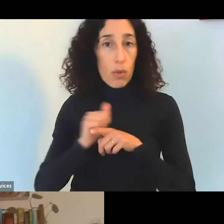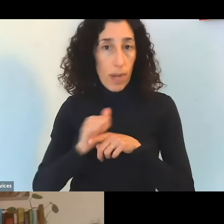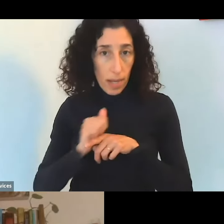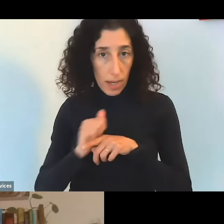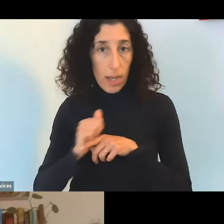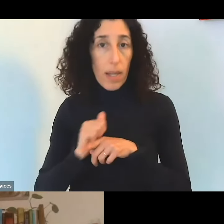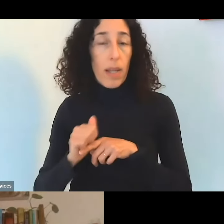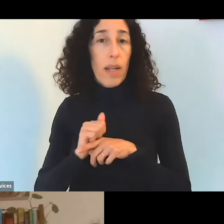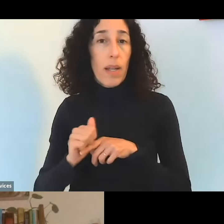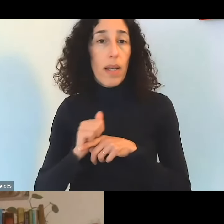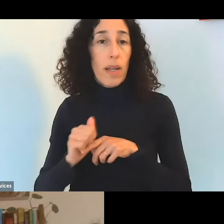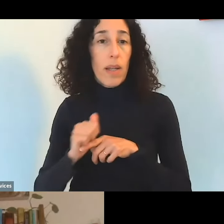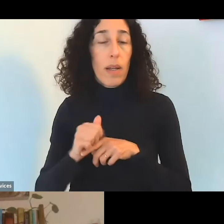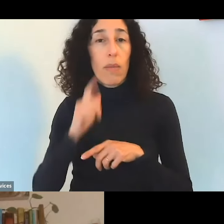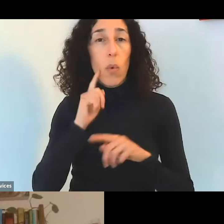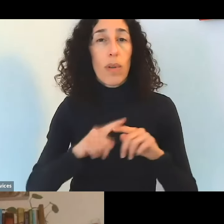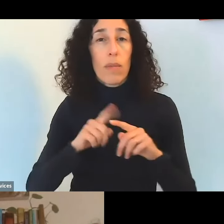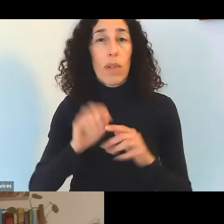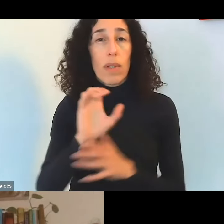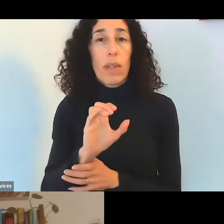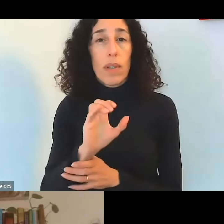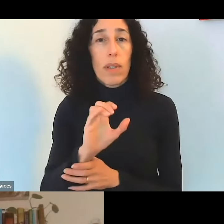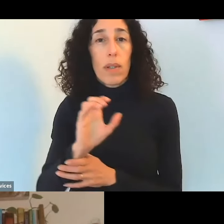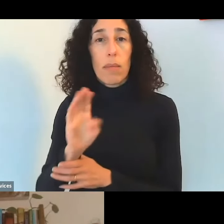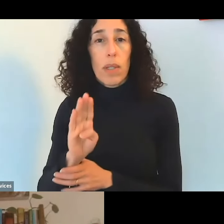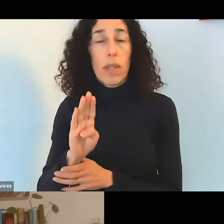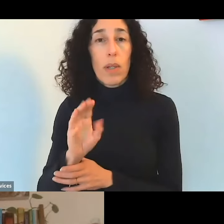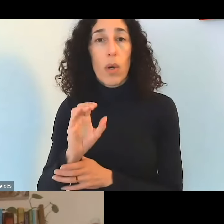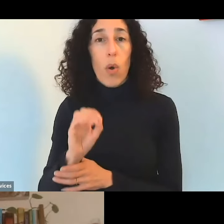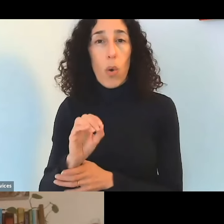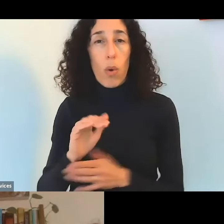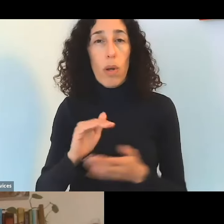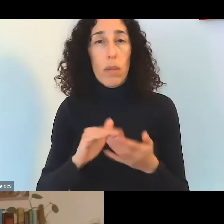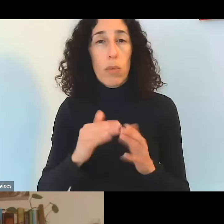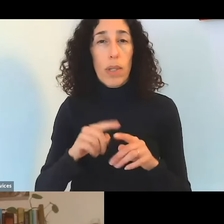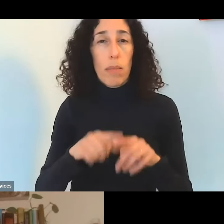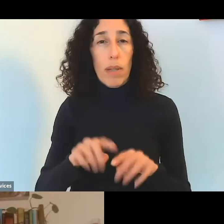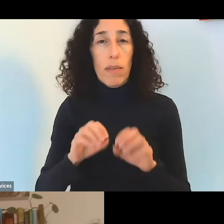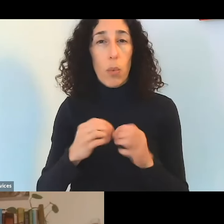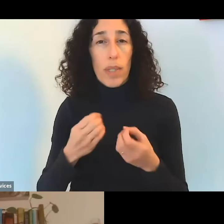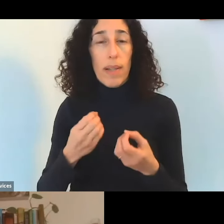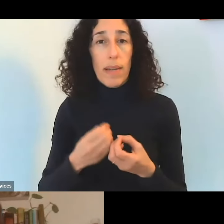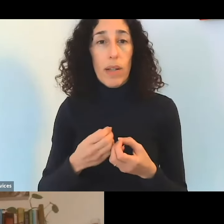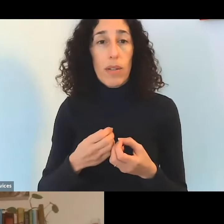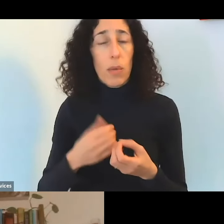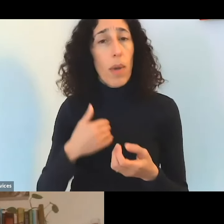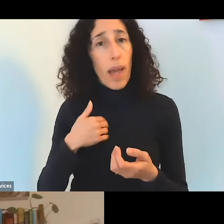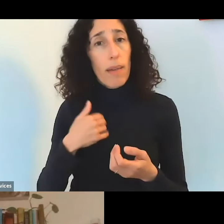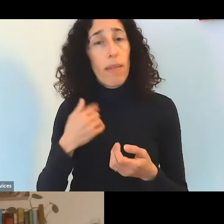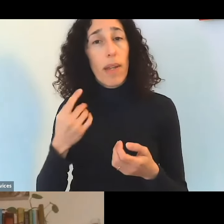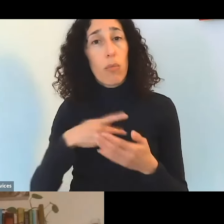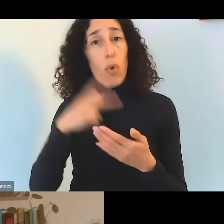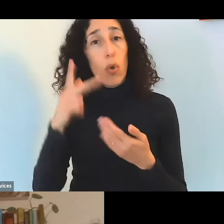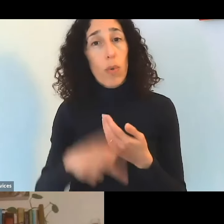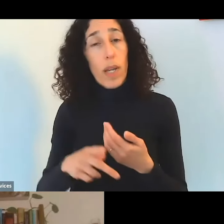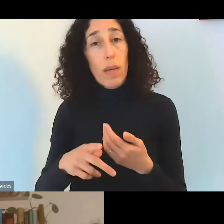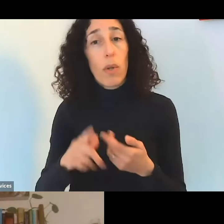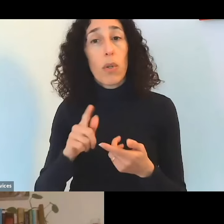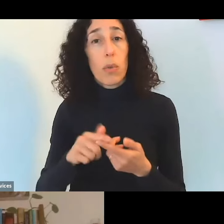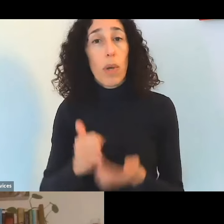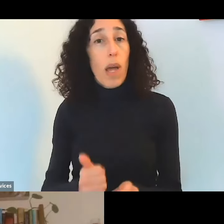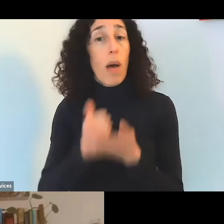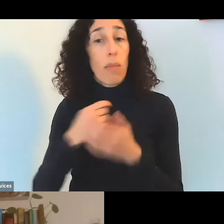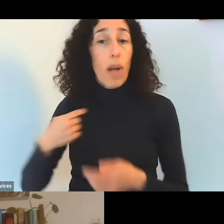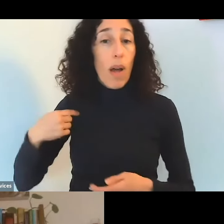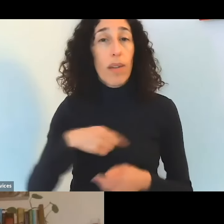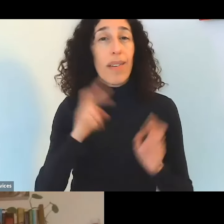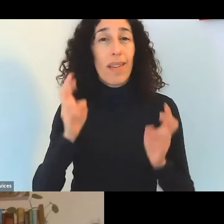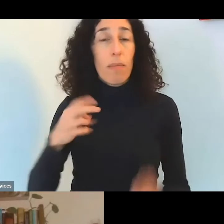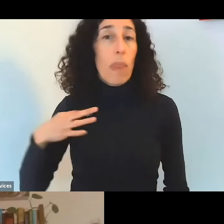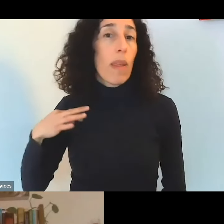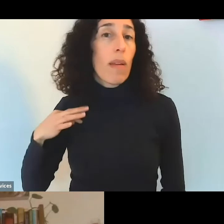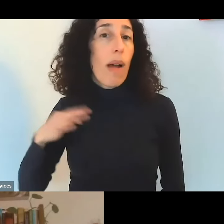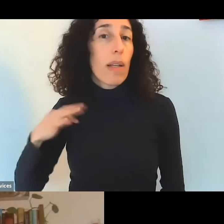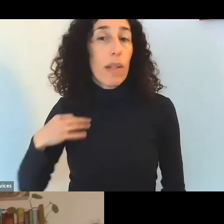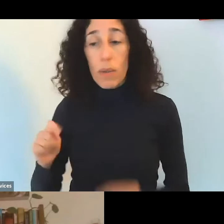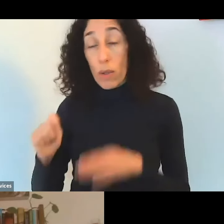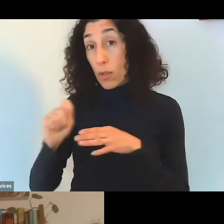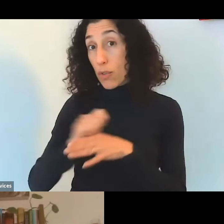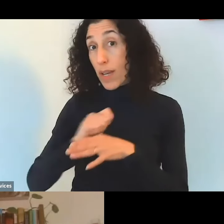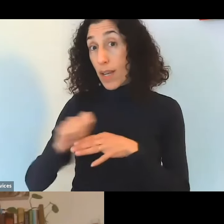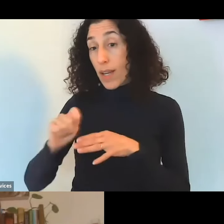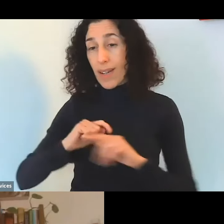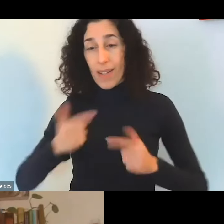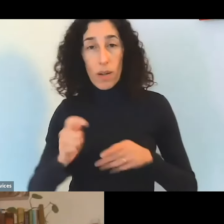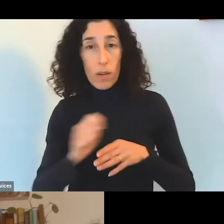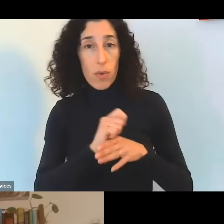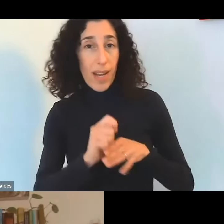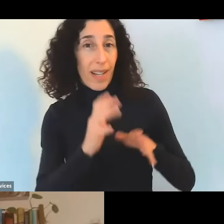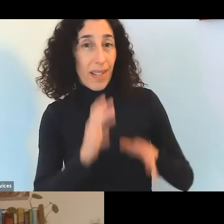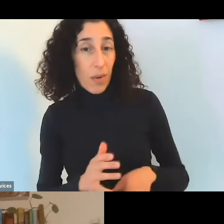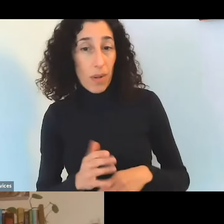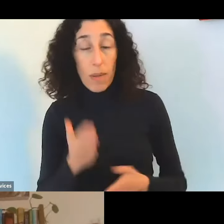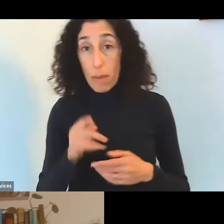In addition, and I actually sent an email. So there is a public list of what's called train the trainer trainings basically for CVOs and different partners and I think you and I need to speak offline because I saw your response to this email this morning, but it goes over basically information on vaccine sign-up, a little more background. And the idea is to assist individuals in understanding the process more and help navigate the appointments process. So we're hopin we can set